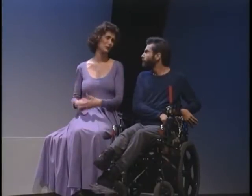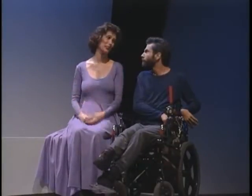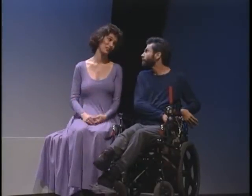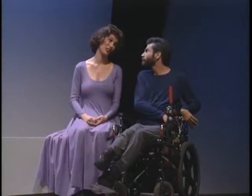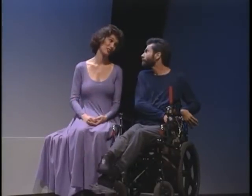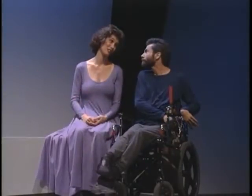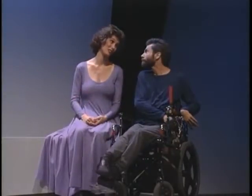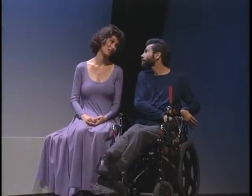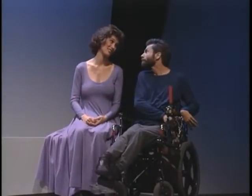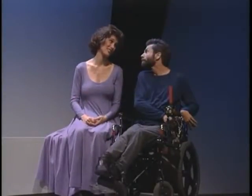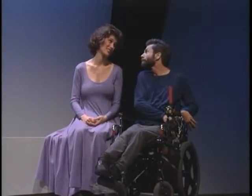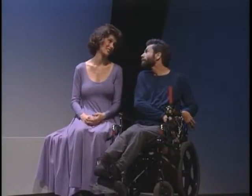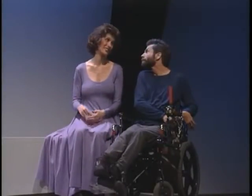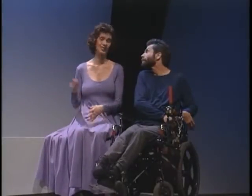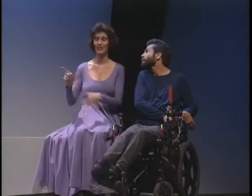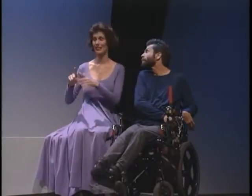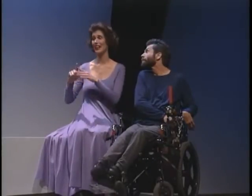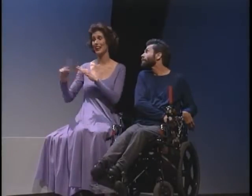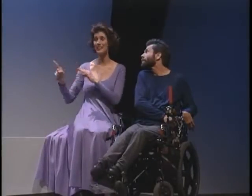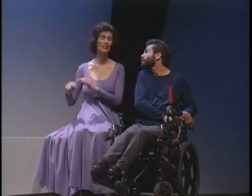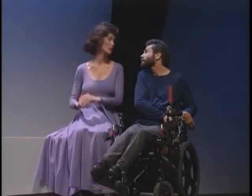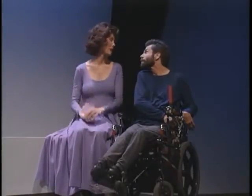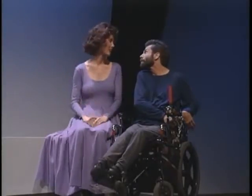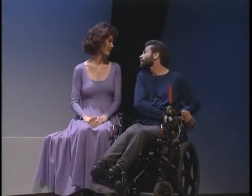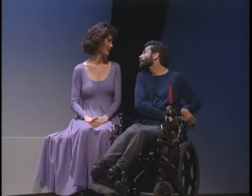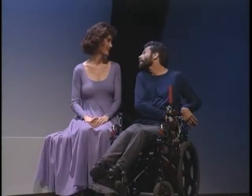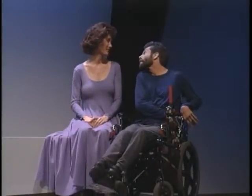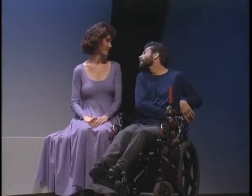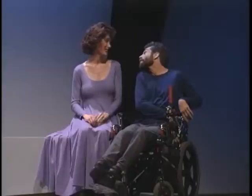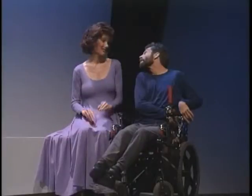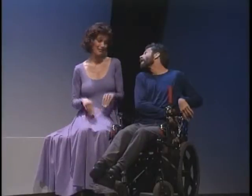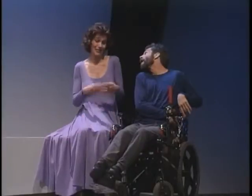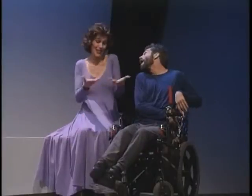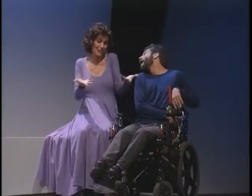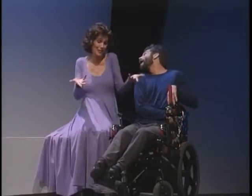really driving me crazy and and I had to get away